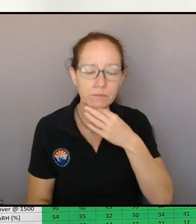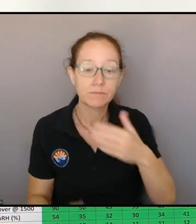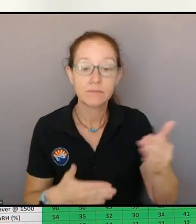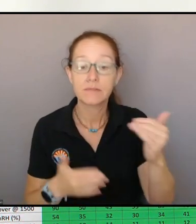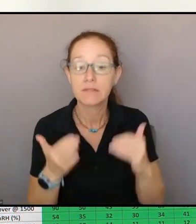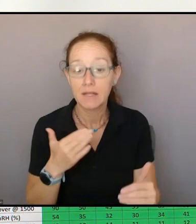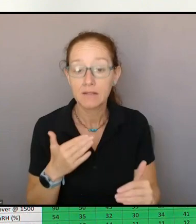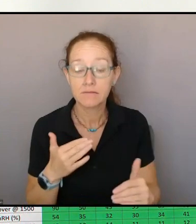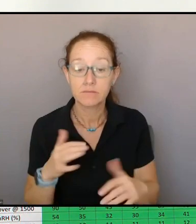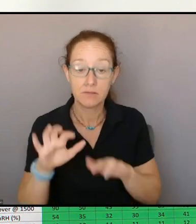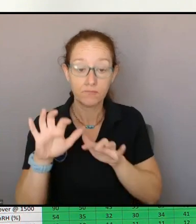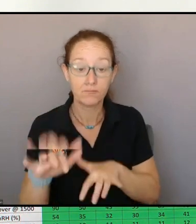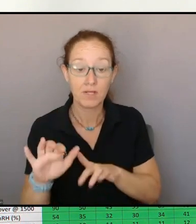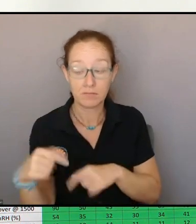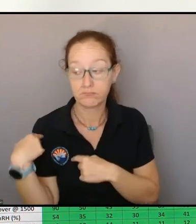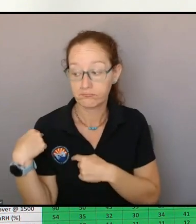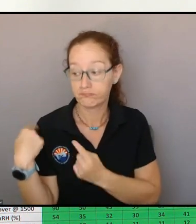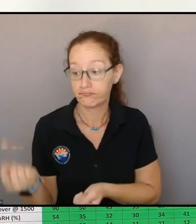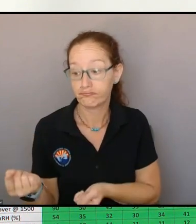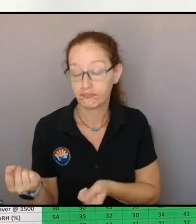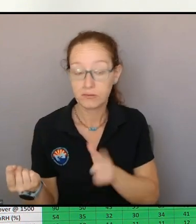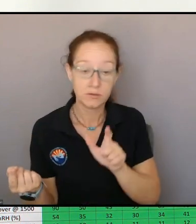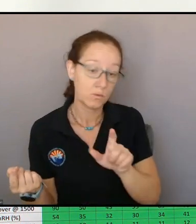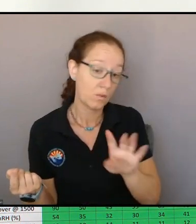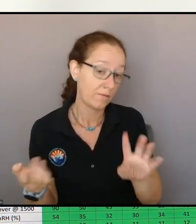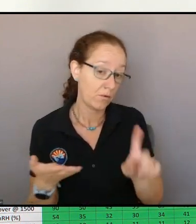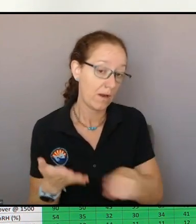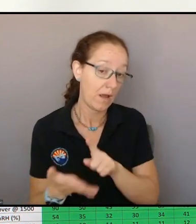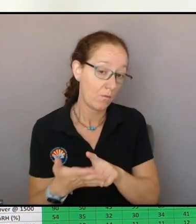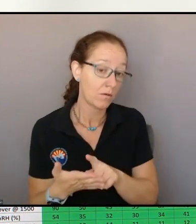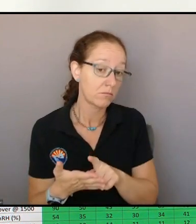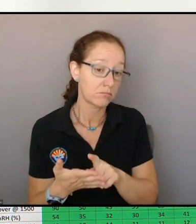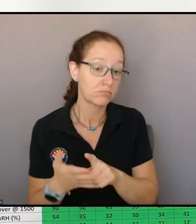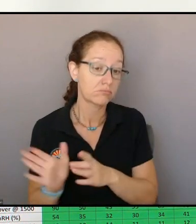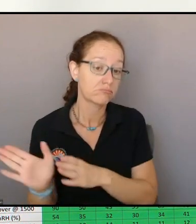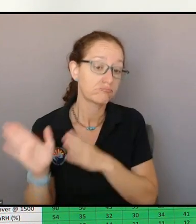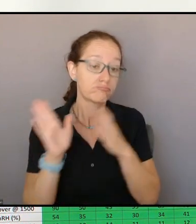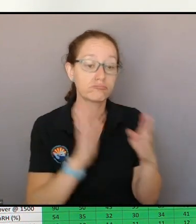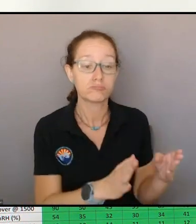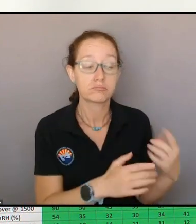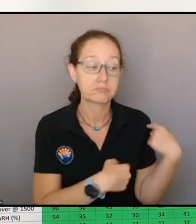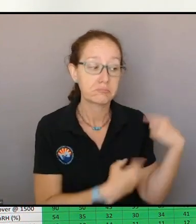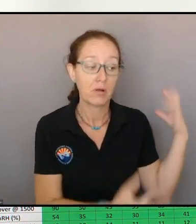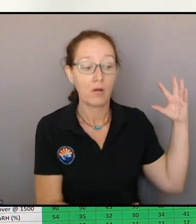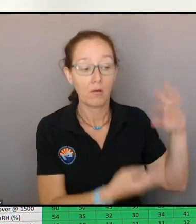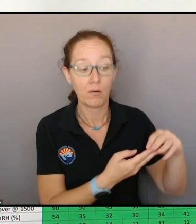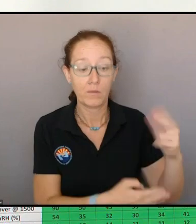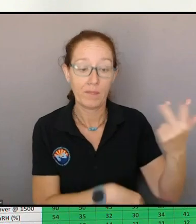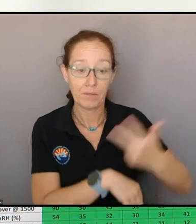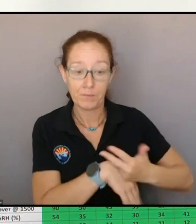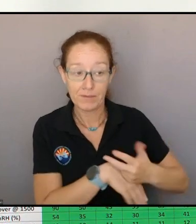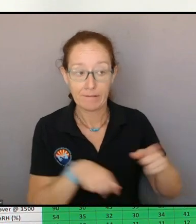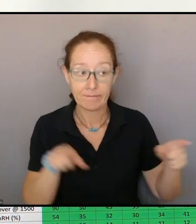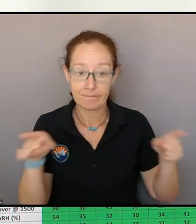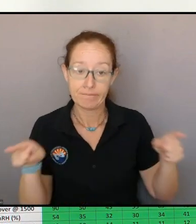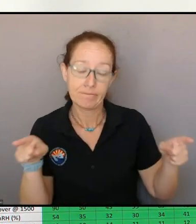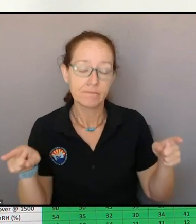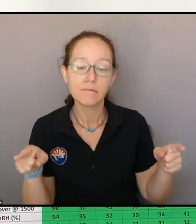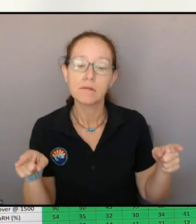over the last 24 hours on the left, over the last 3 days on the right. So, if we take a little bit closer view into this, we